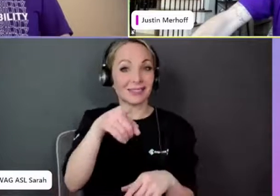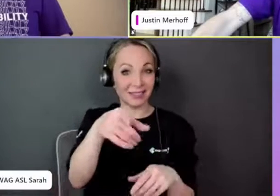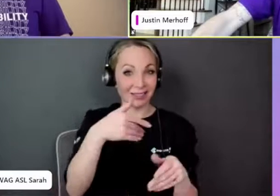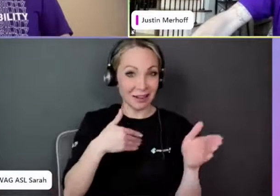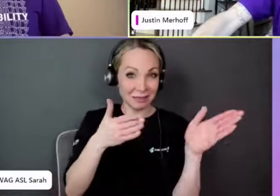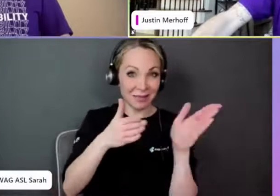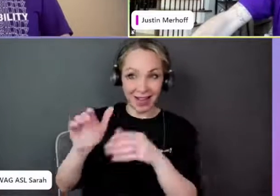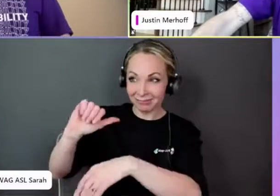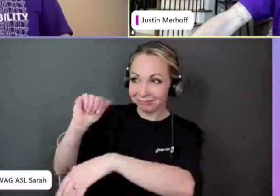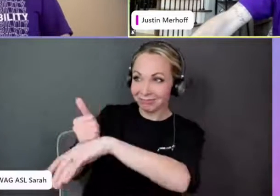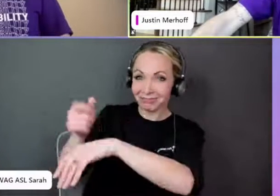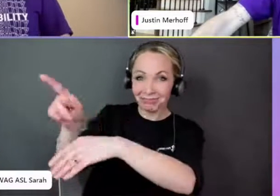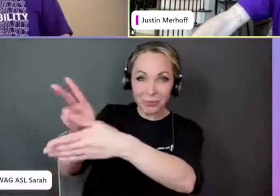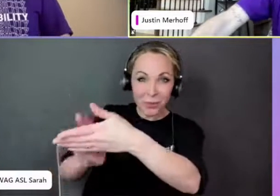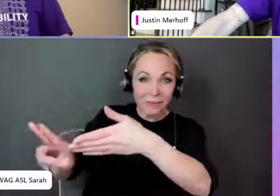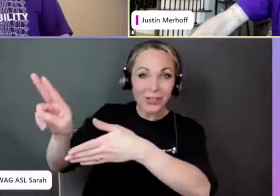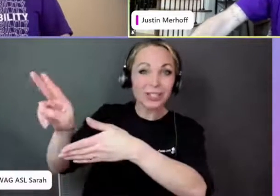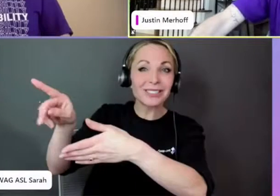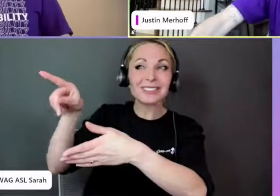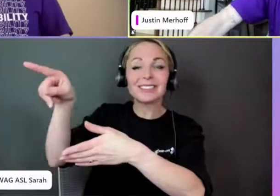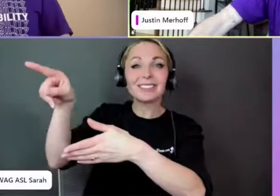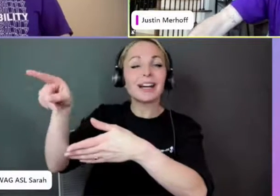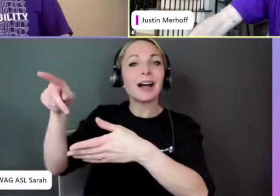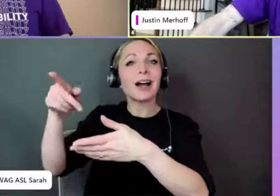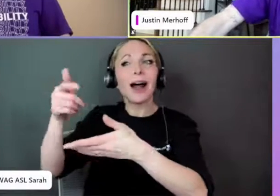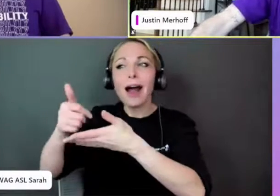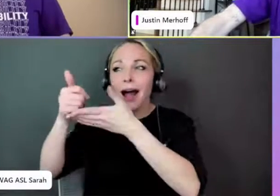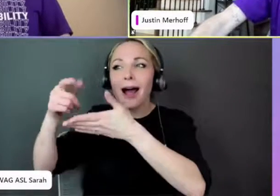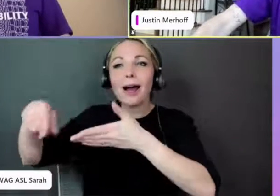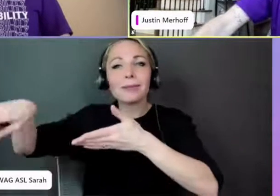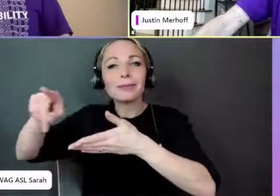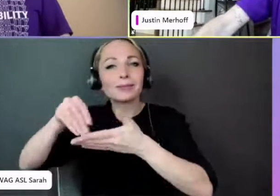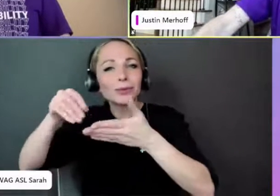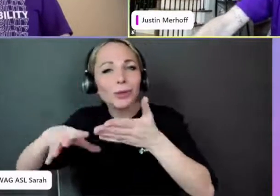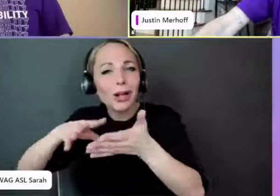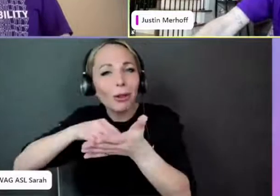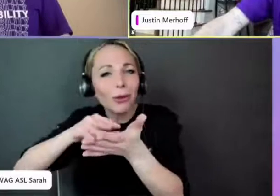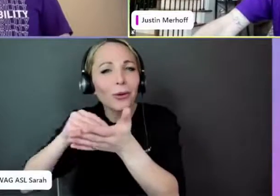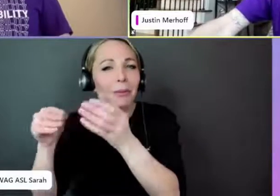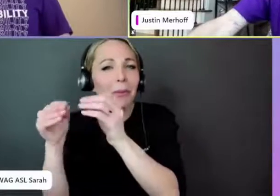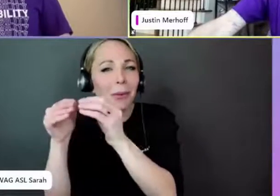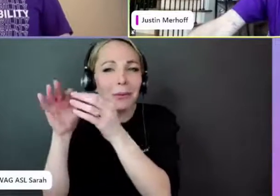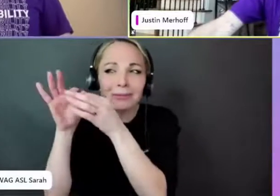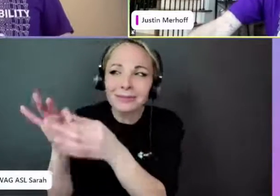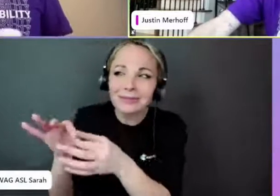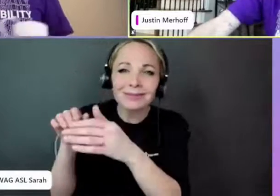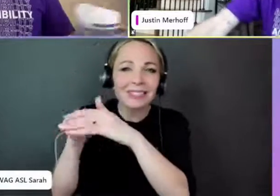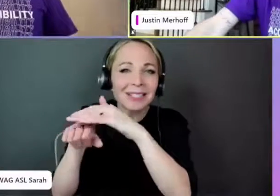for students to learn about accessibility?" I don't know about the university, like the traditional brick and mortar